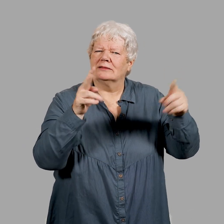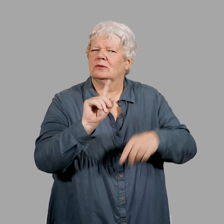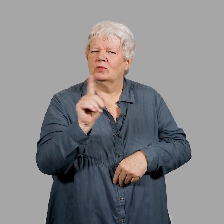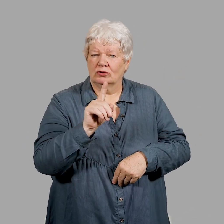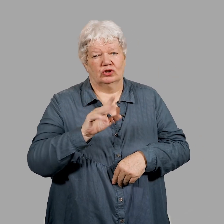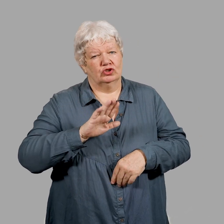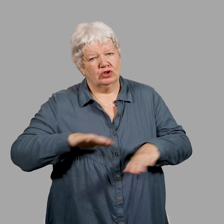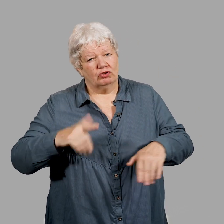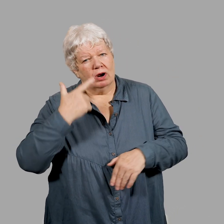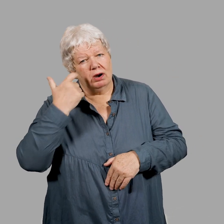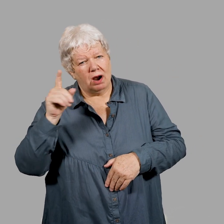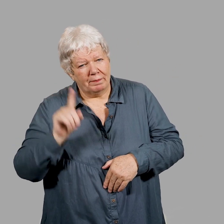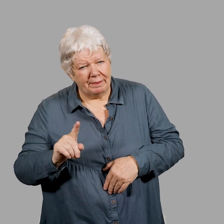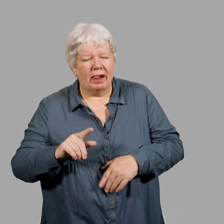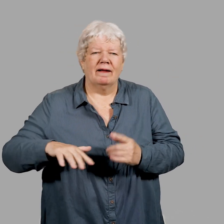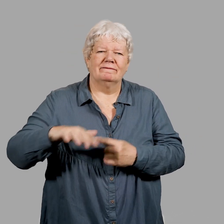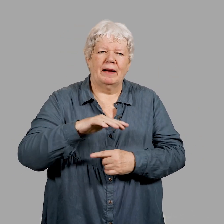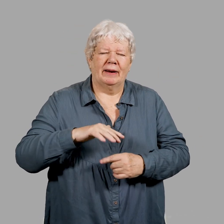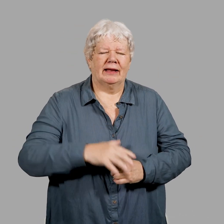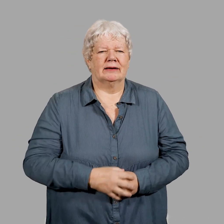Children, young people, and families